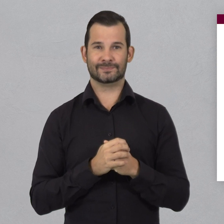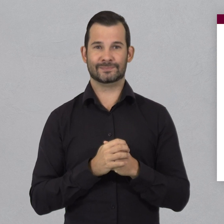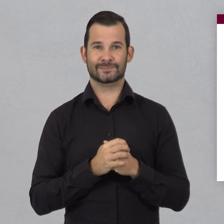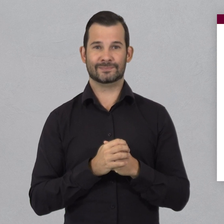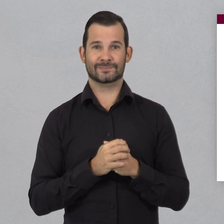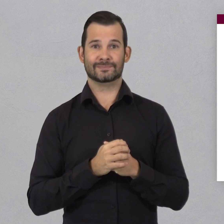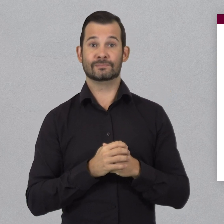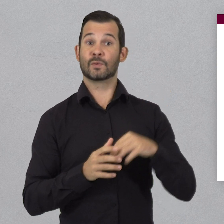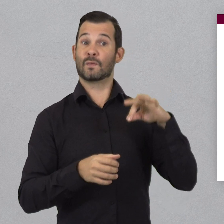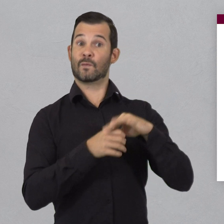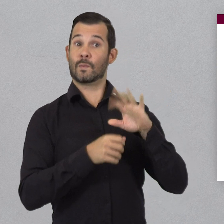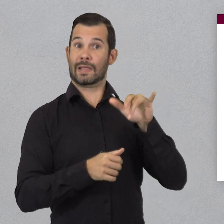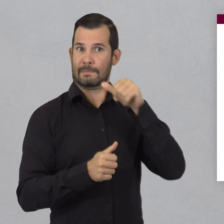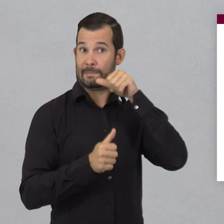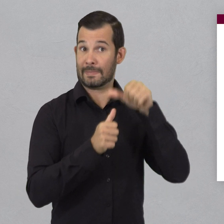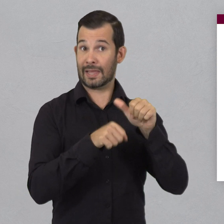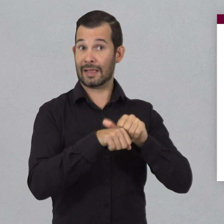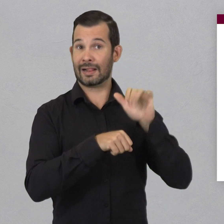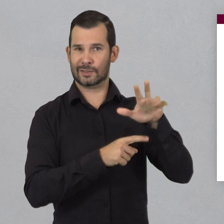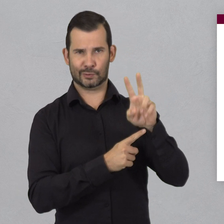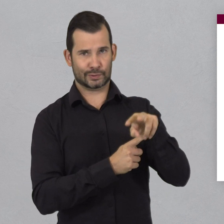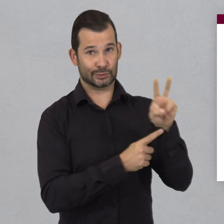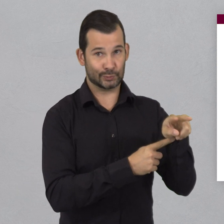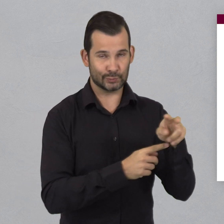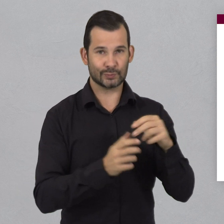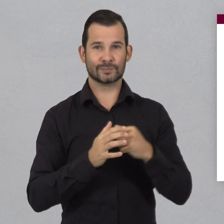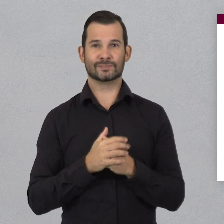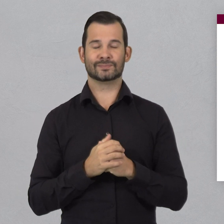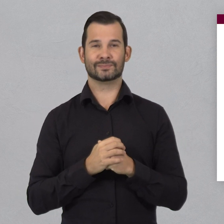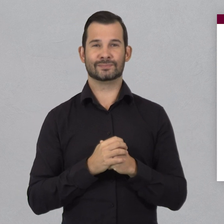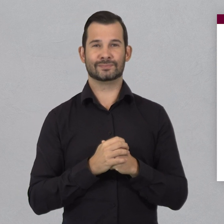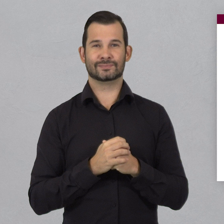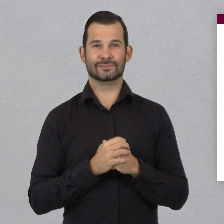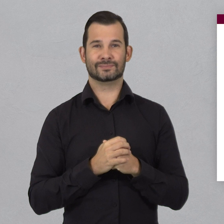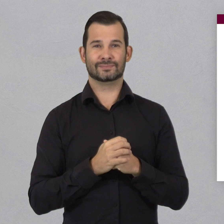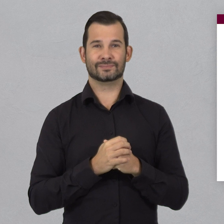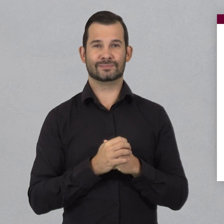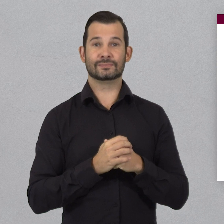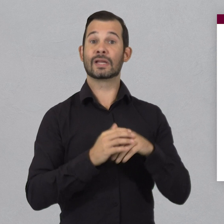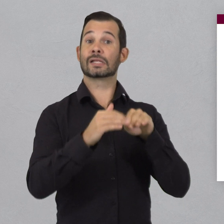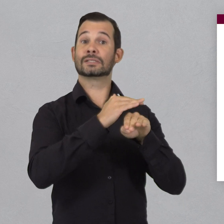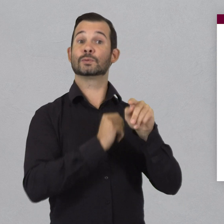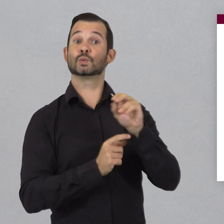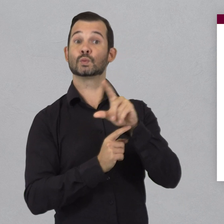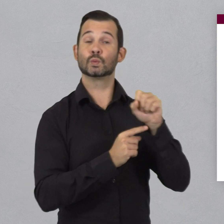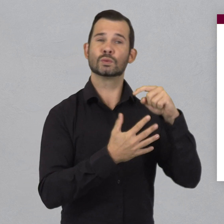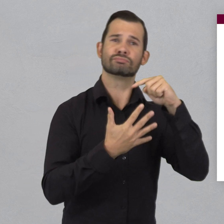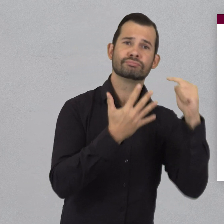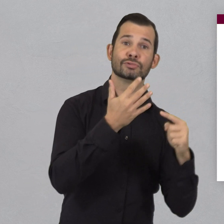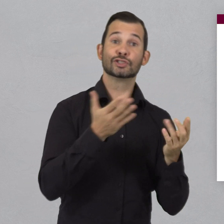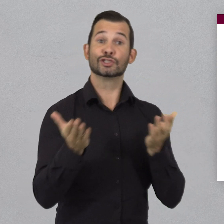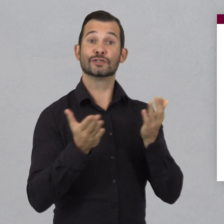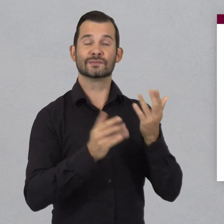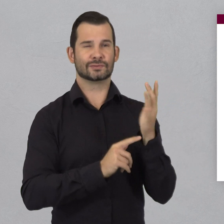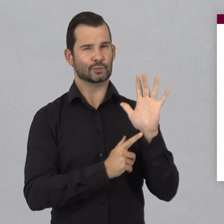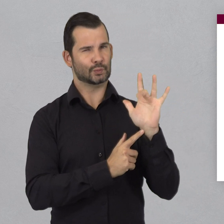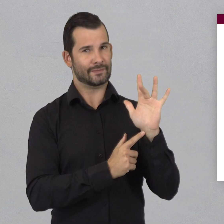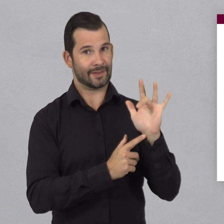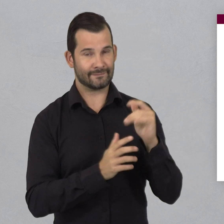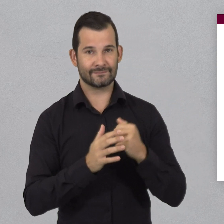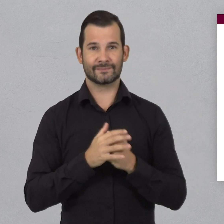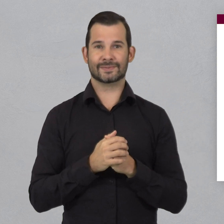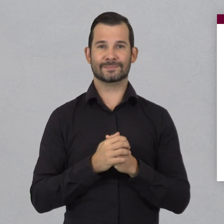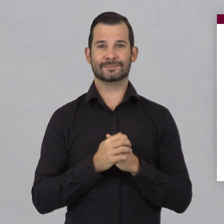Voting by mail 22 Accessibility tools and services 25